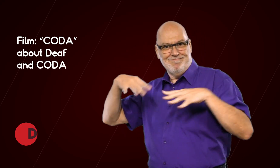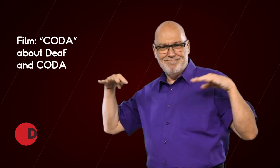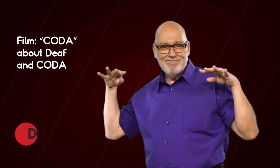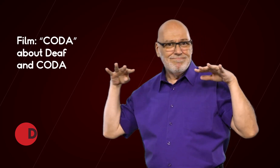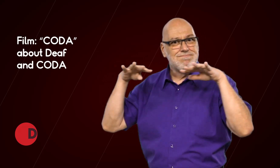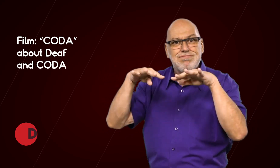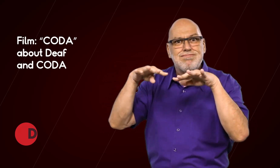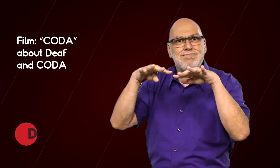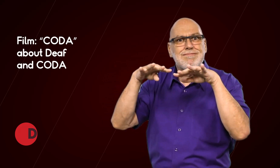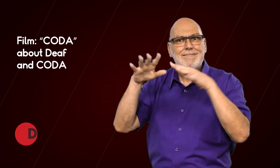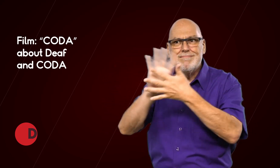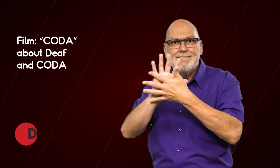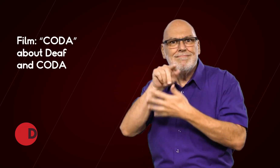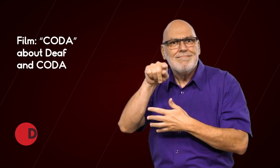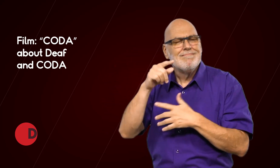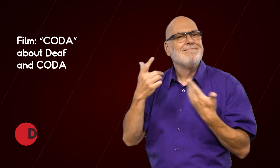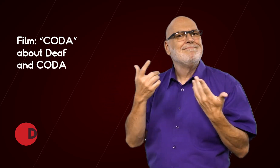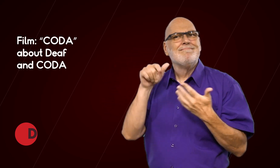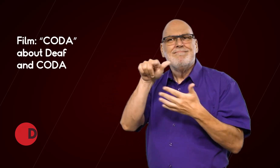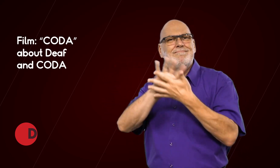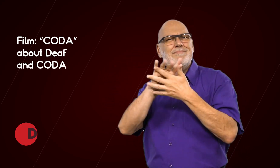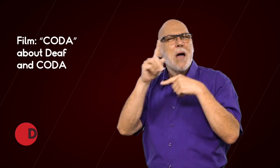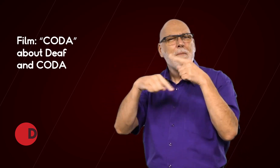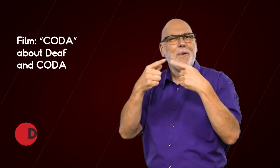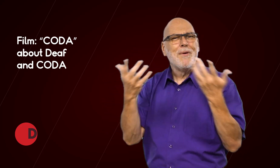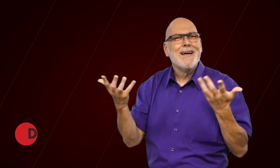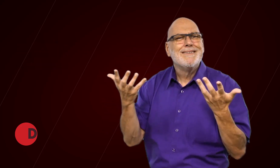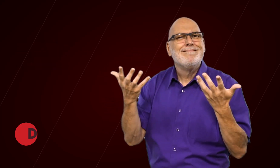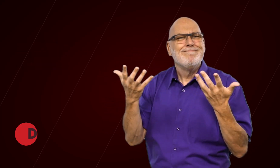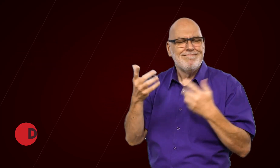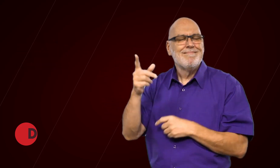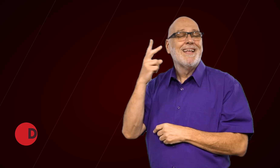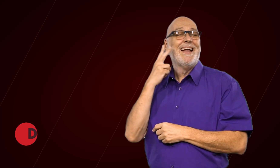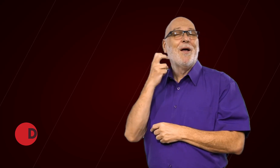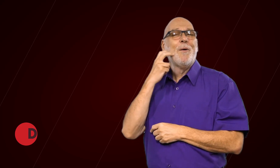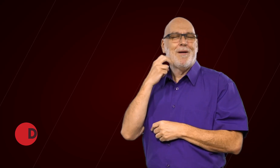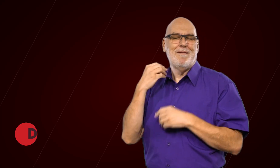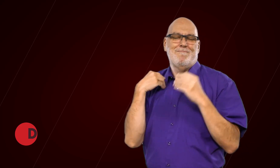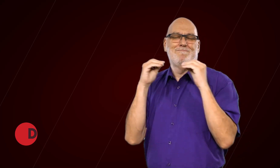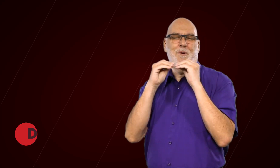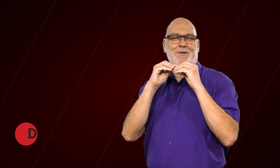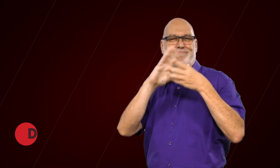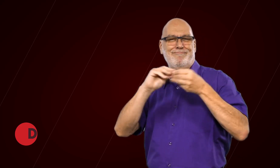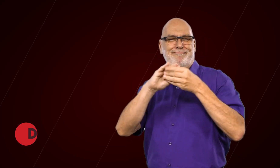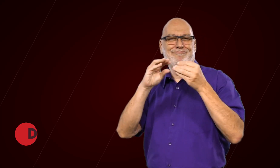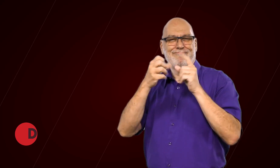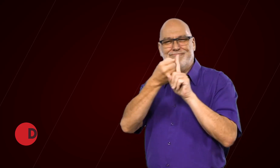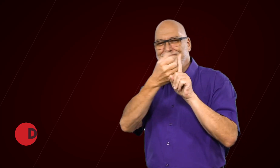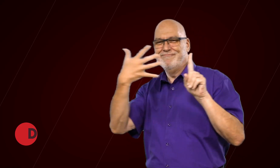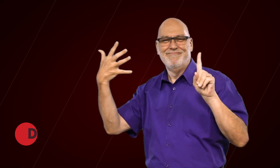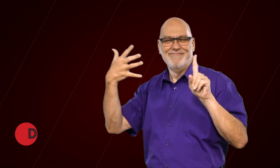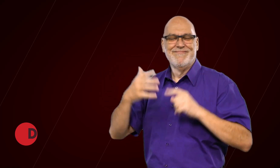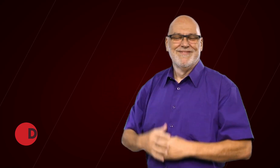adults (CODA). What is the film all about? Nicole has more to report.